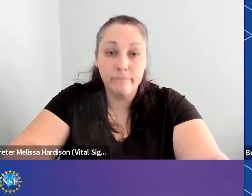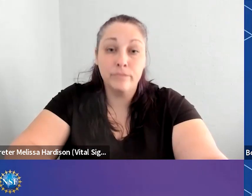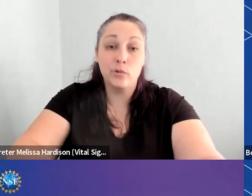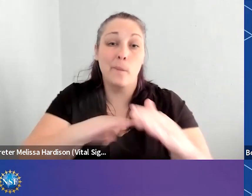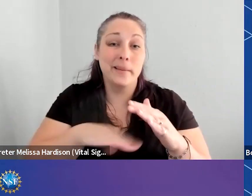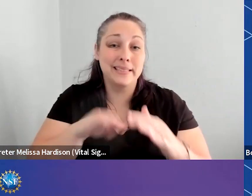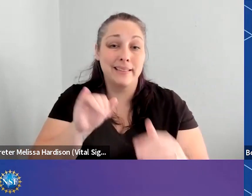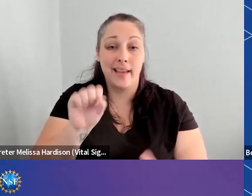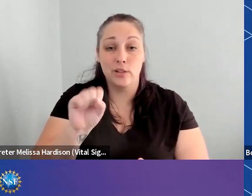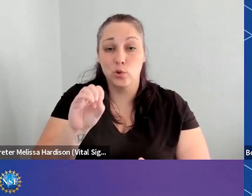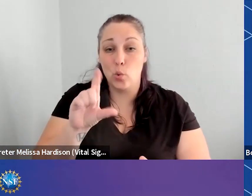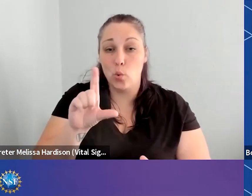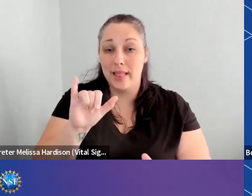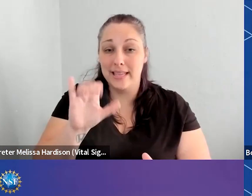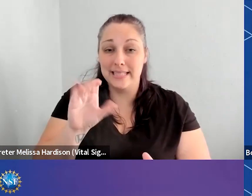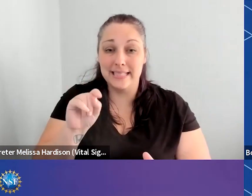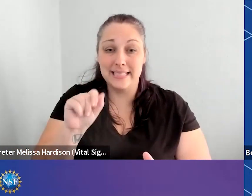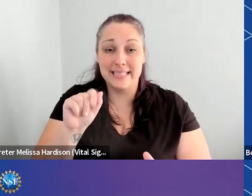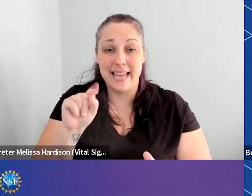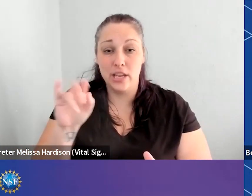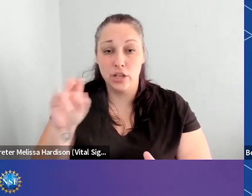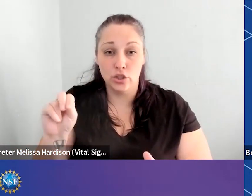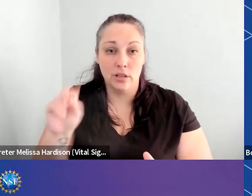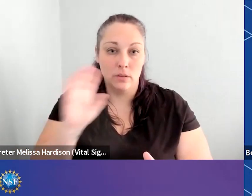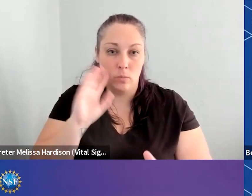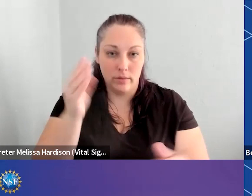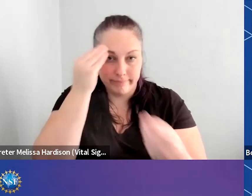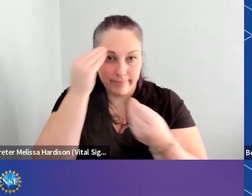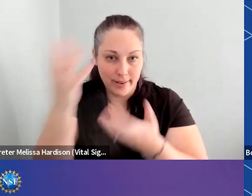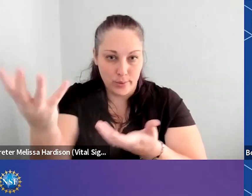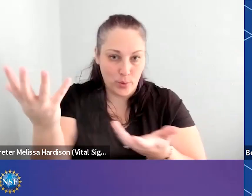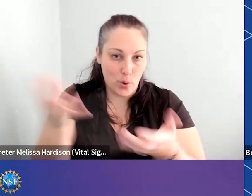That's nothing like behind closed doors or anything like that. So everything is public.